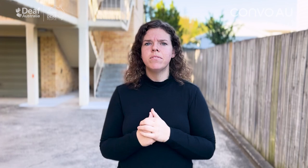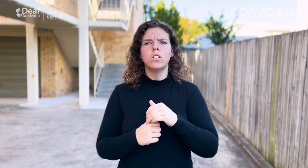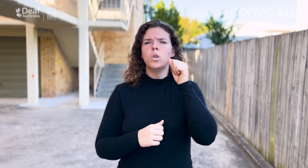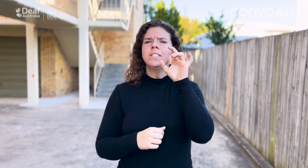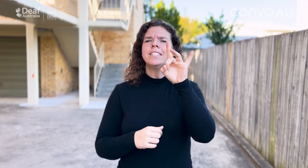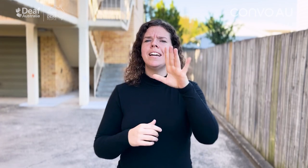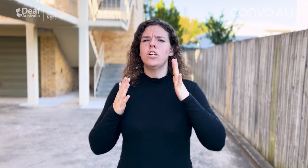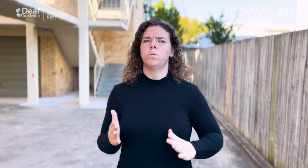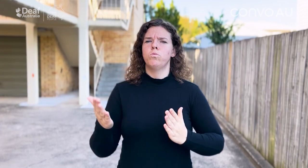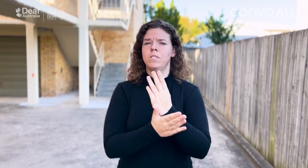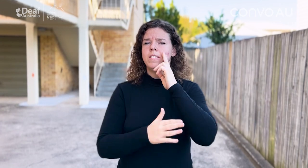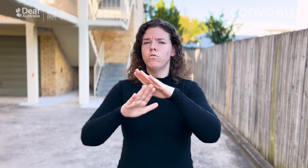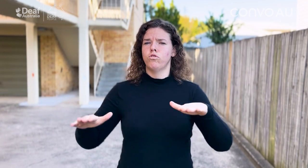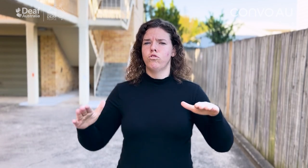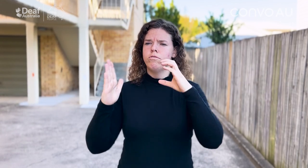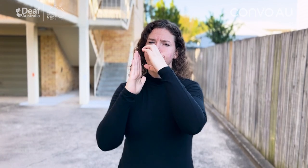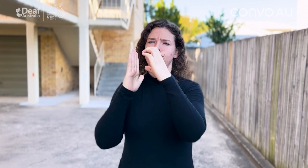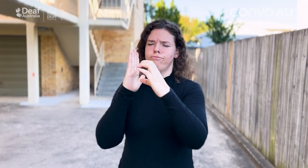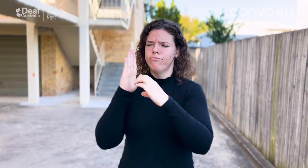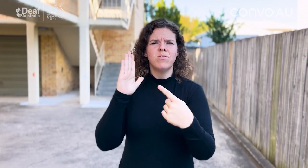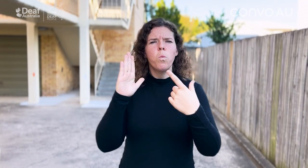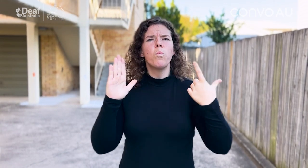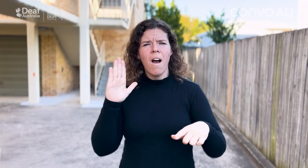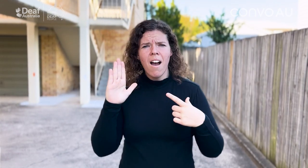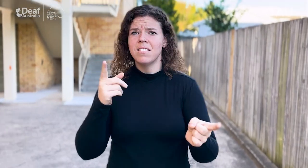The 10 articles in the declaration of the rights of Deaf children